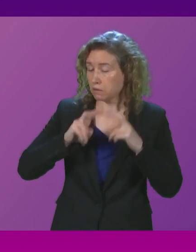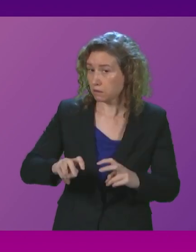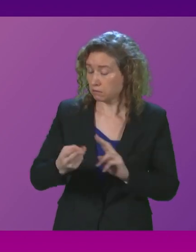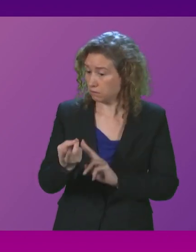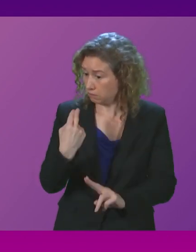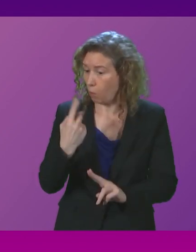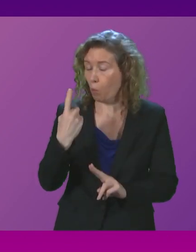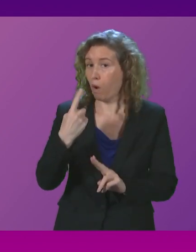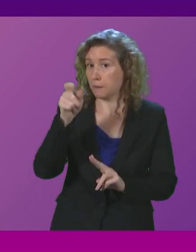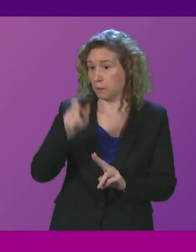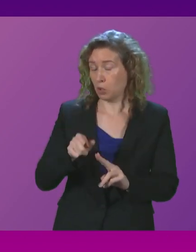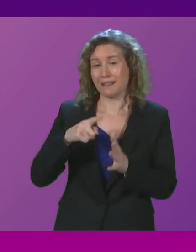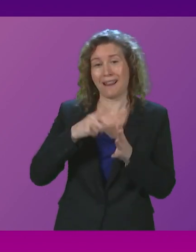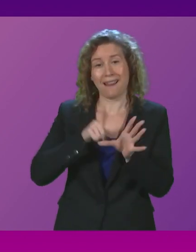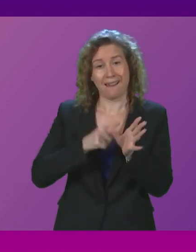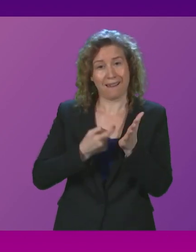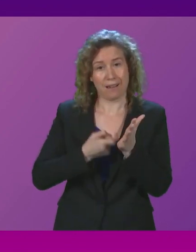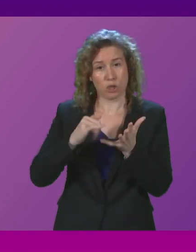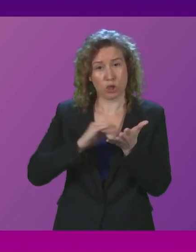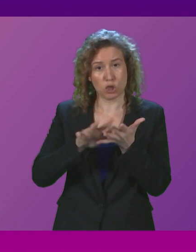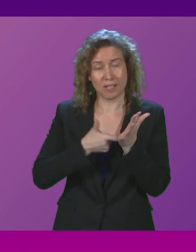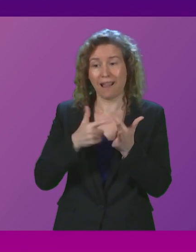in Ayrshire had to wait 84 hours for treatment.